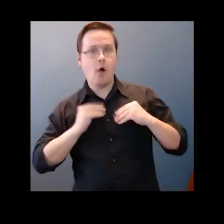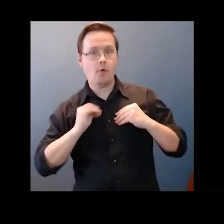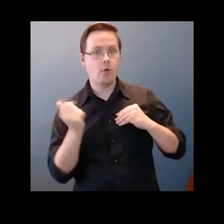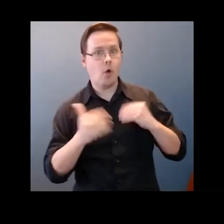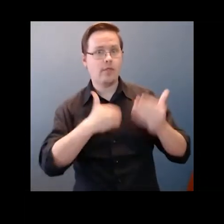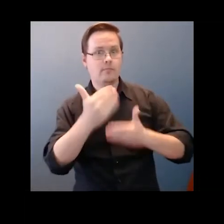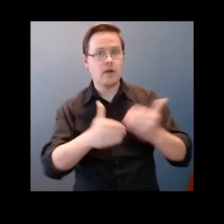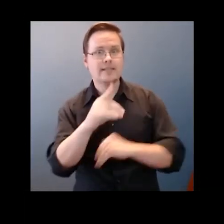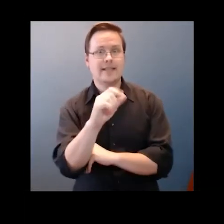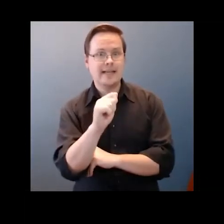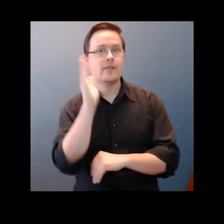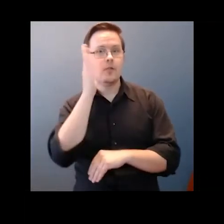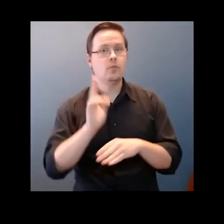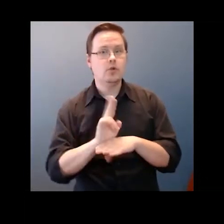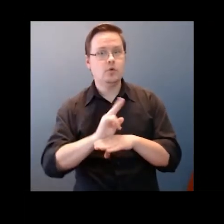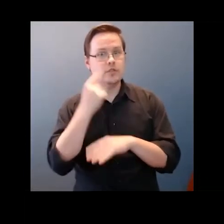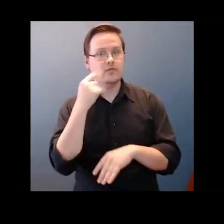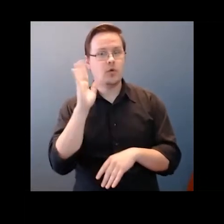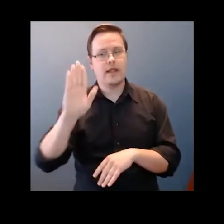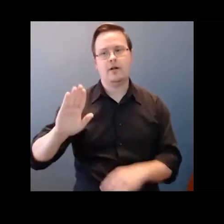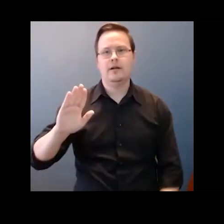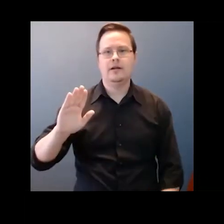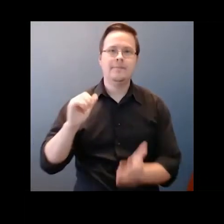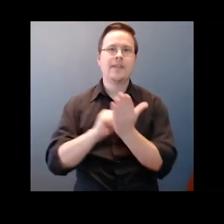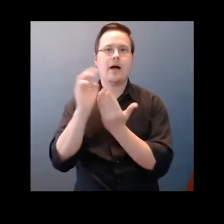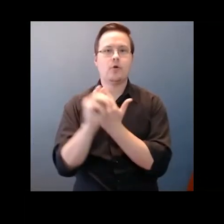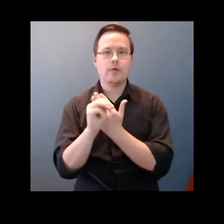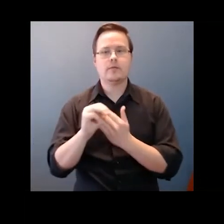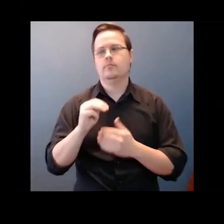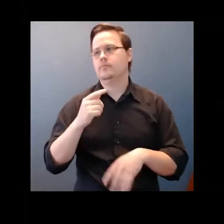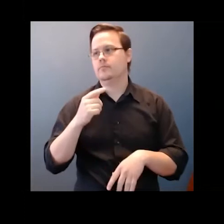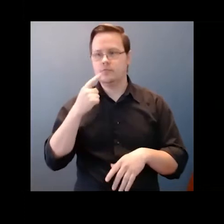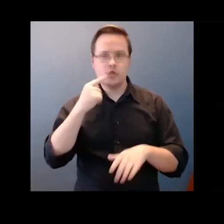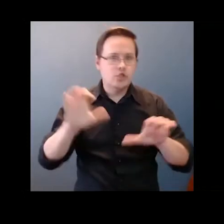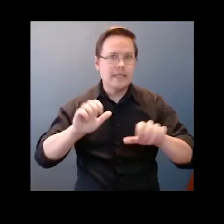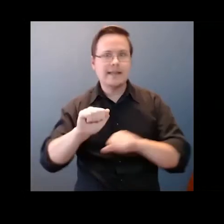as they were to use for their algorithms, touched and doing that kind of AI object detection.